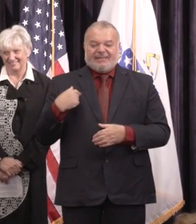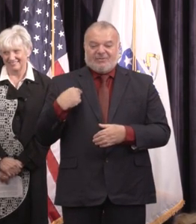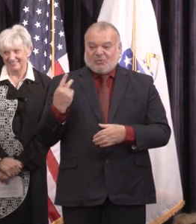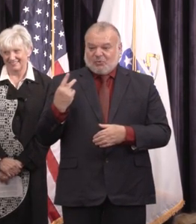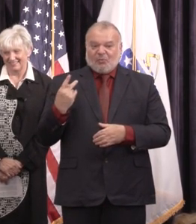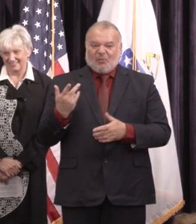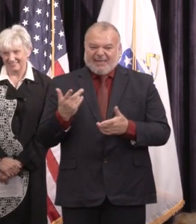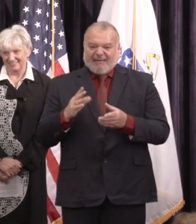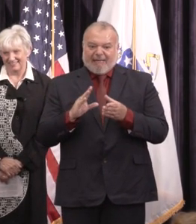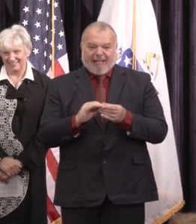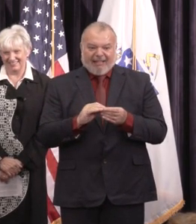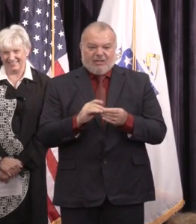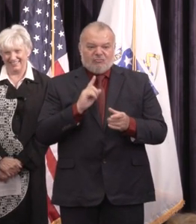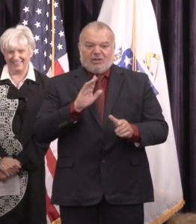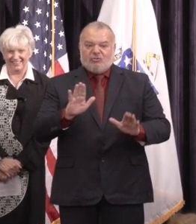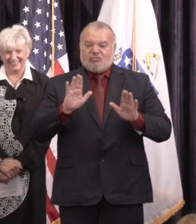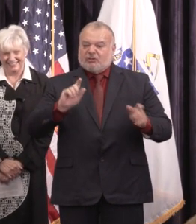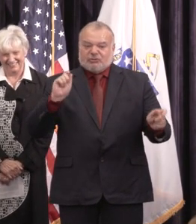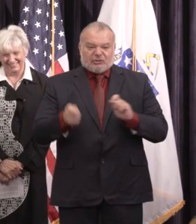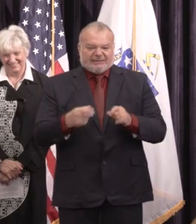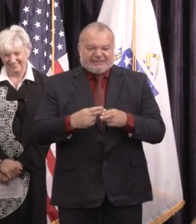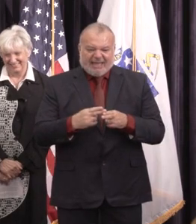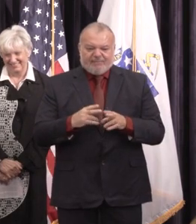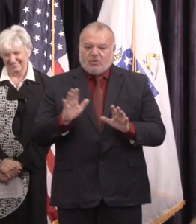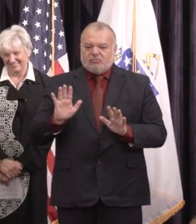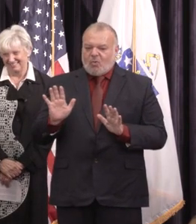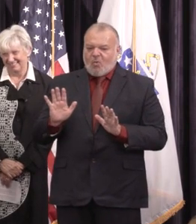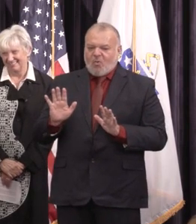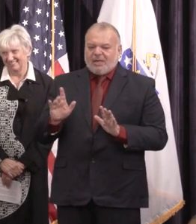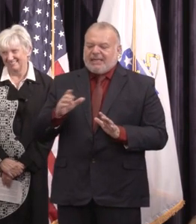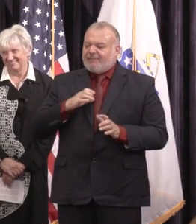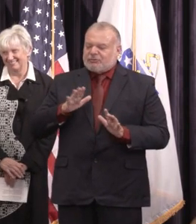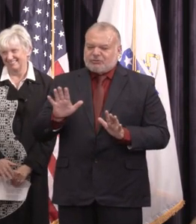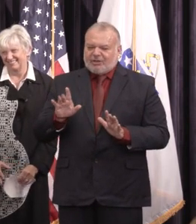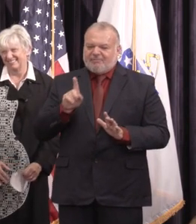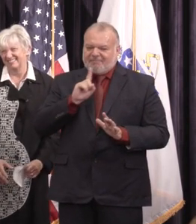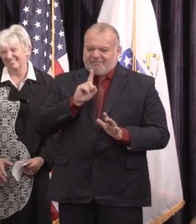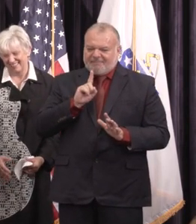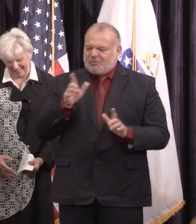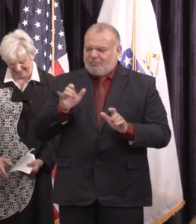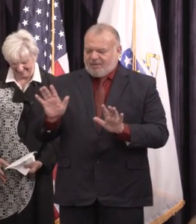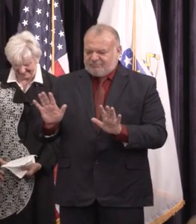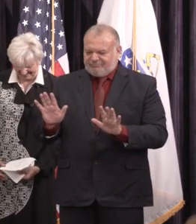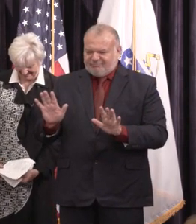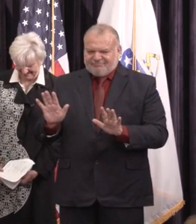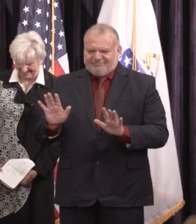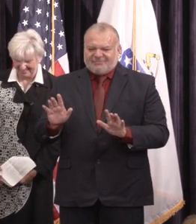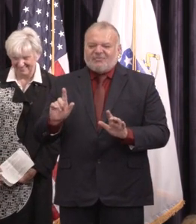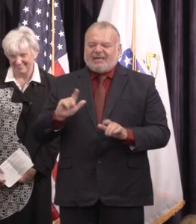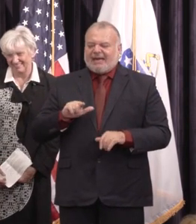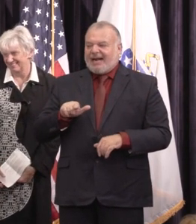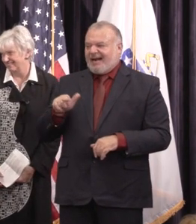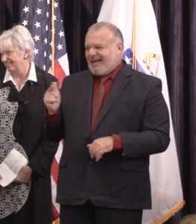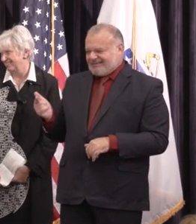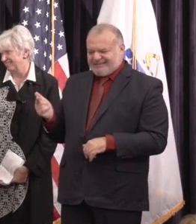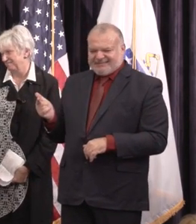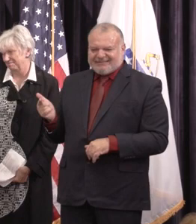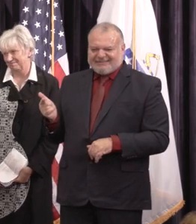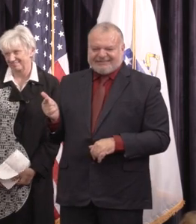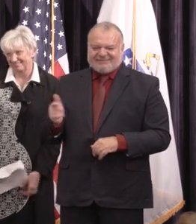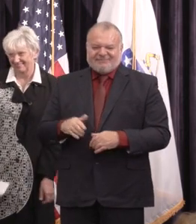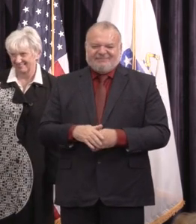She said not so fast Secretary. I will turn it over so you can tell how you brought me along